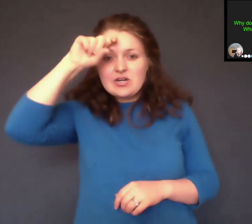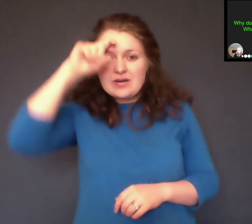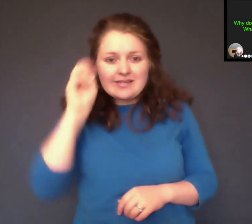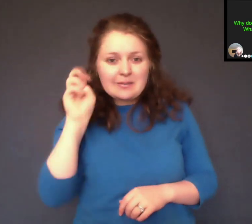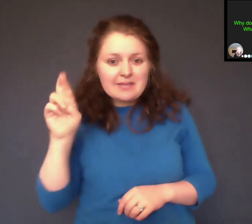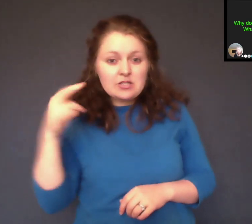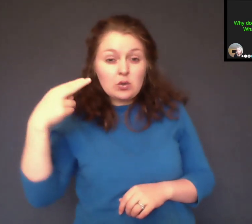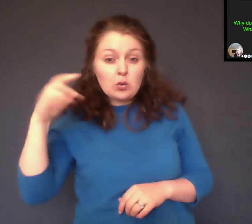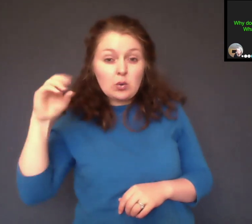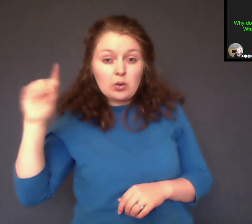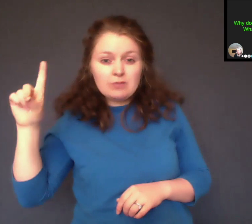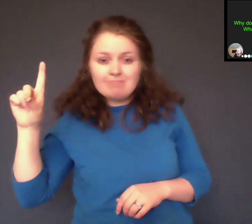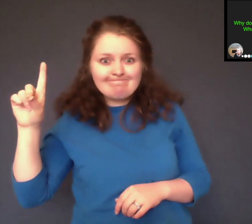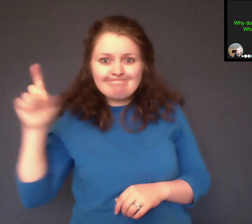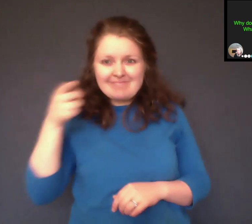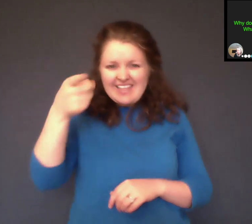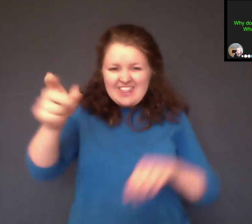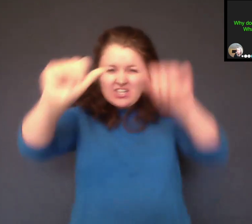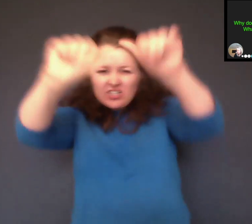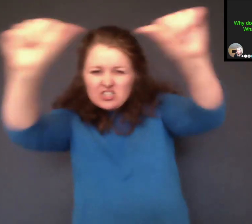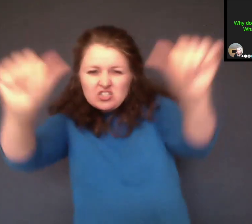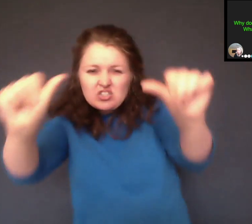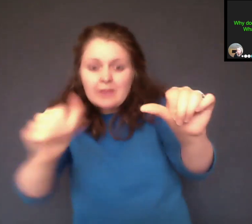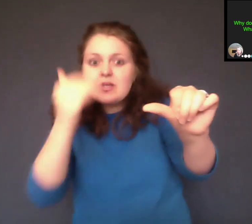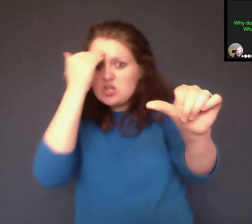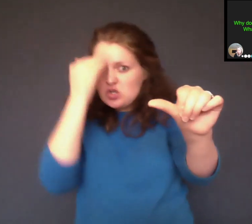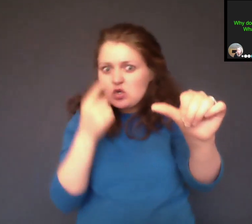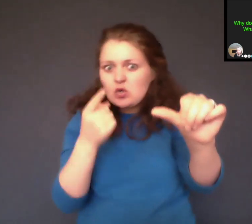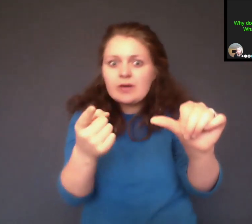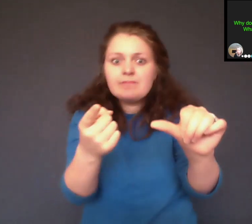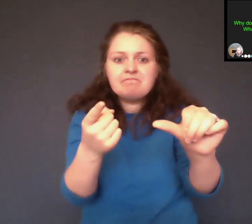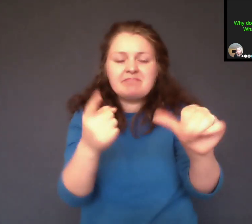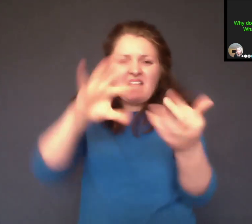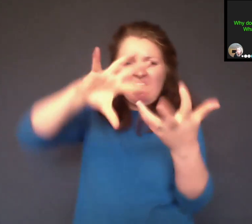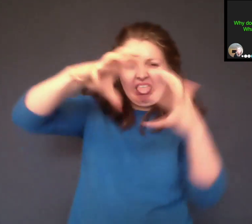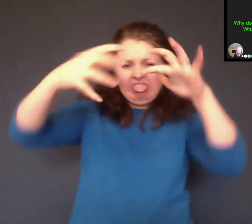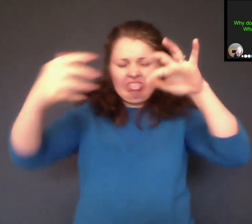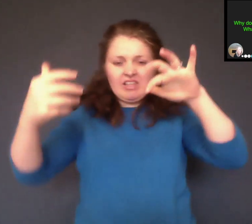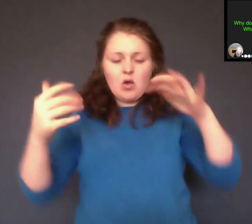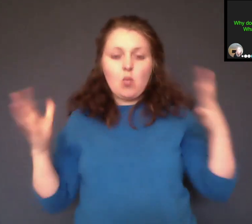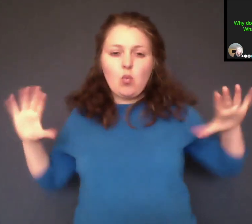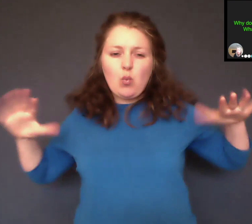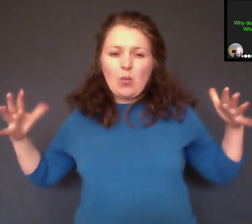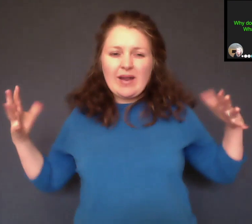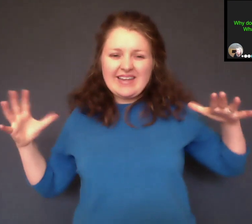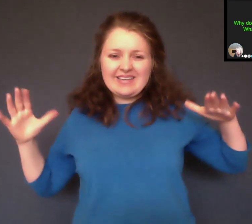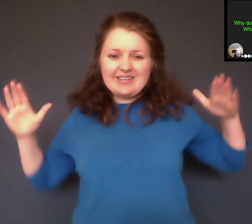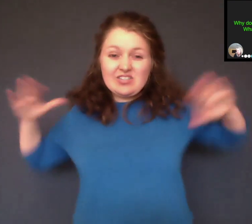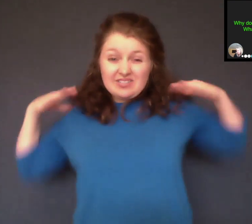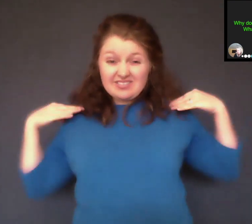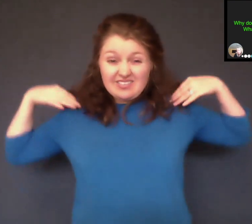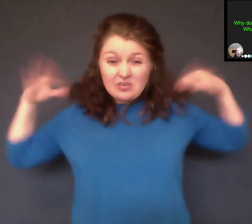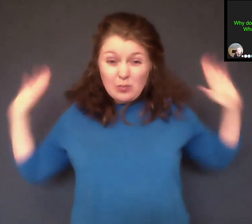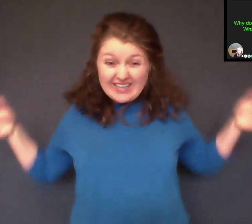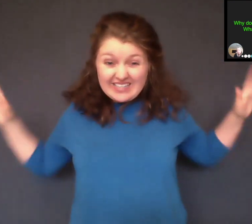he knew this shape mangled though it was the half rotted wings the tiny black eyes the teeth